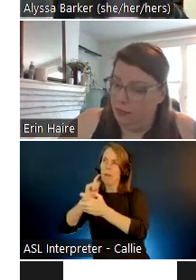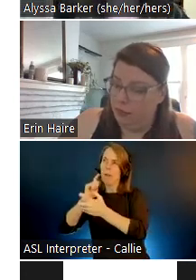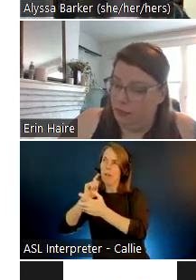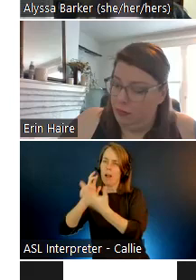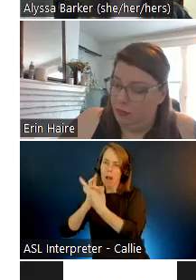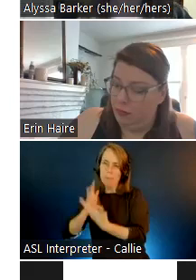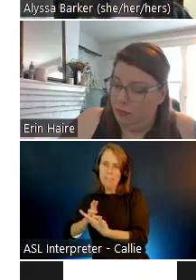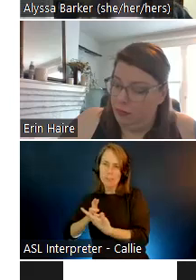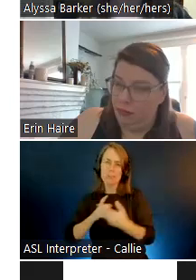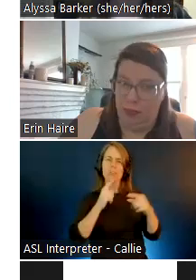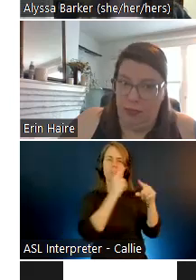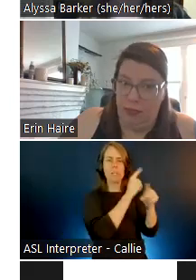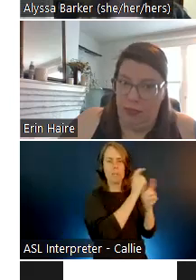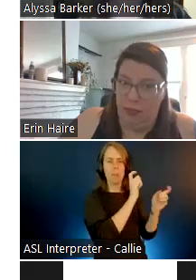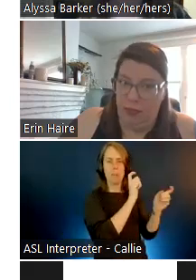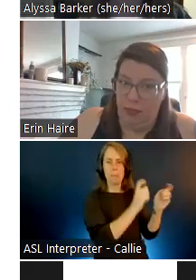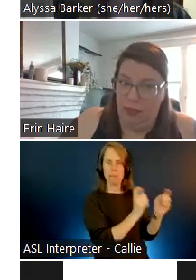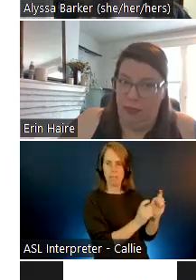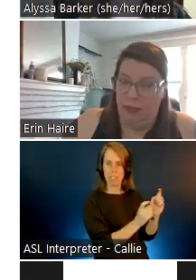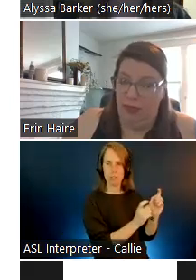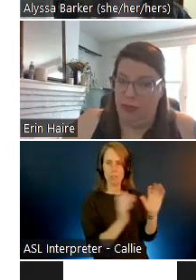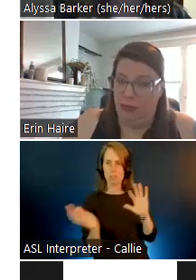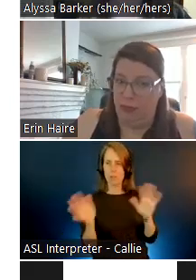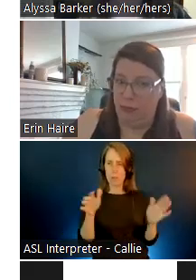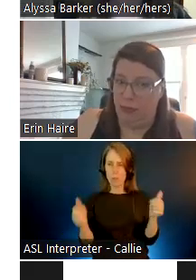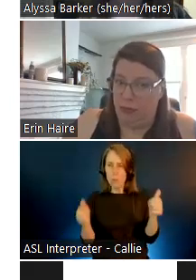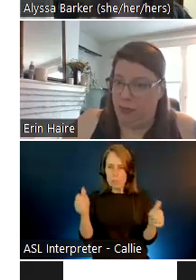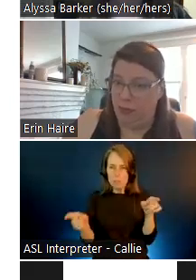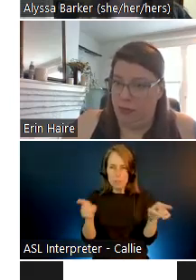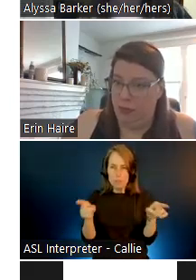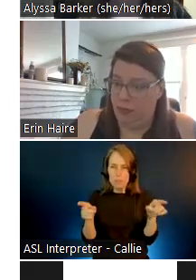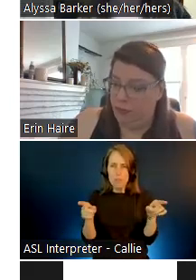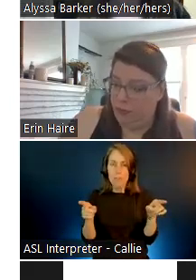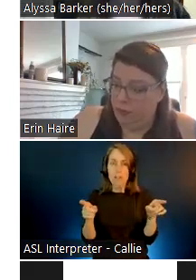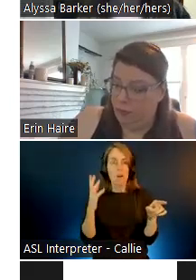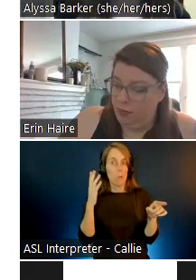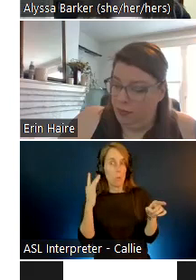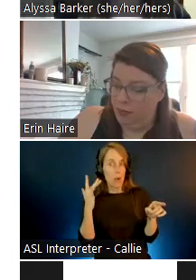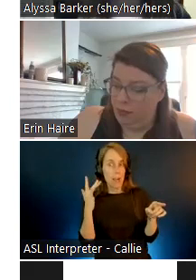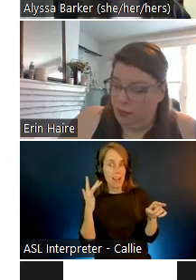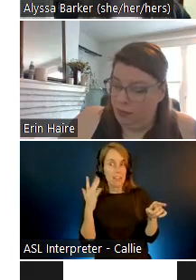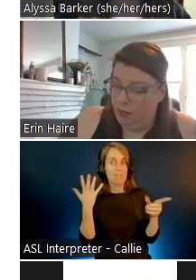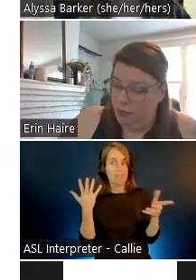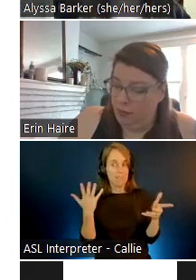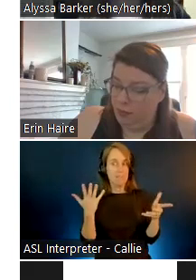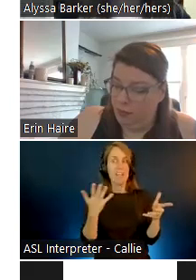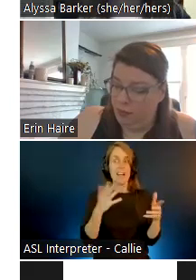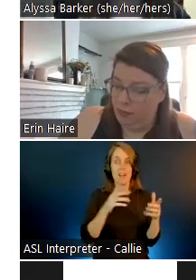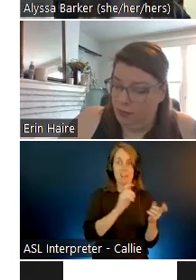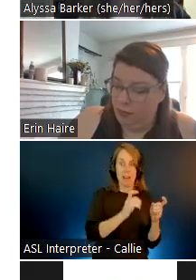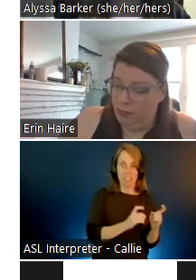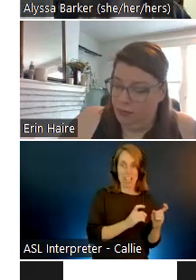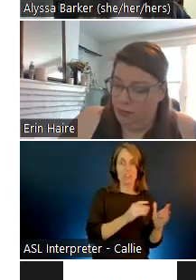be really important because that tells you who pays the landlord or the tenant next slide please